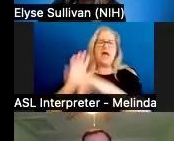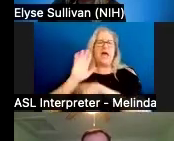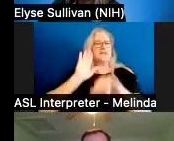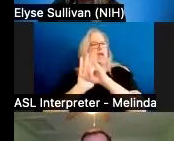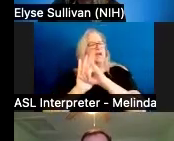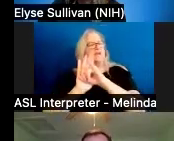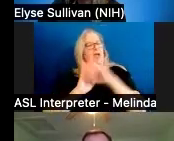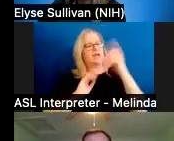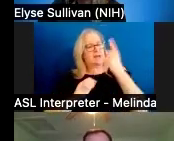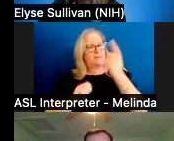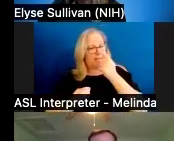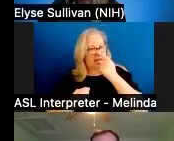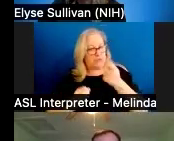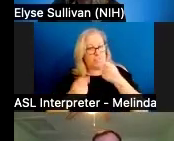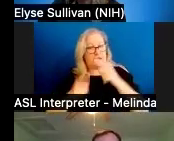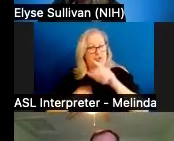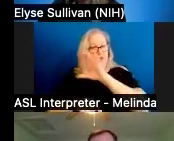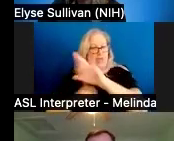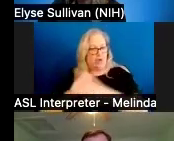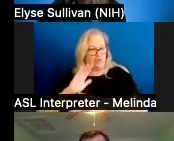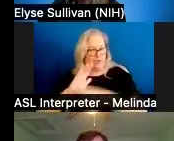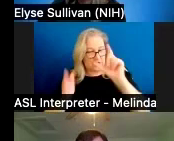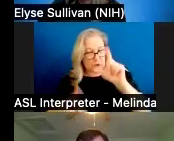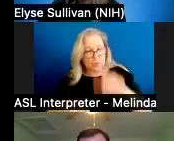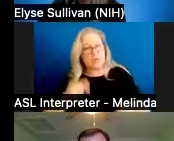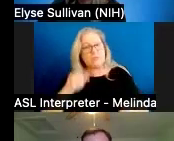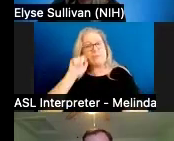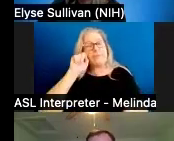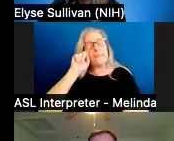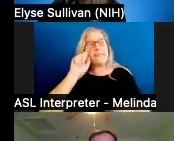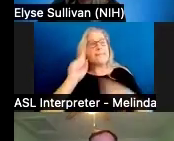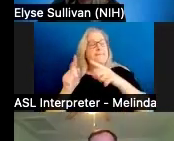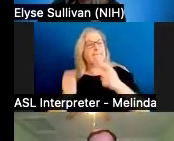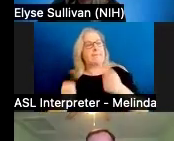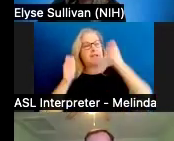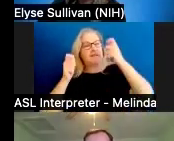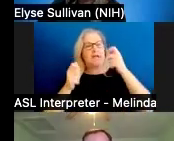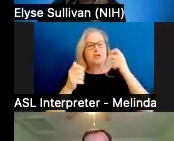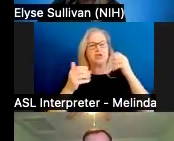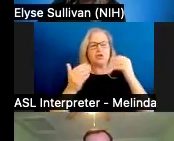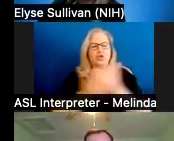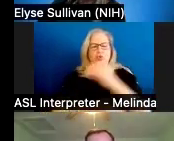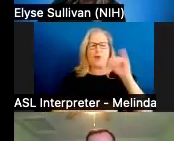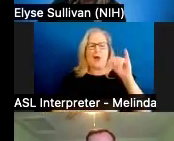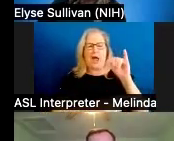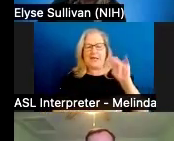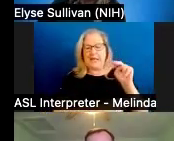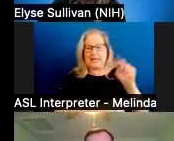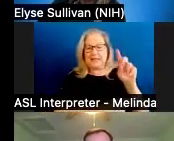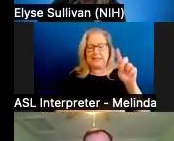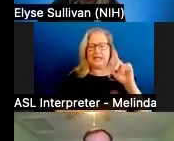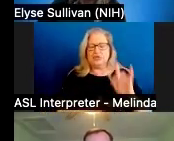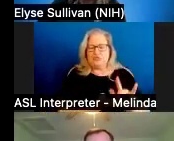however, during their review. The investigational new drug, the IND, which is needed in year one,